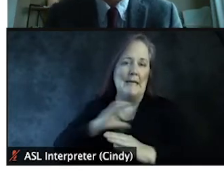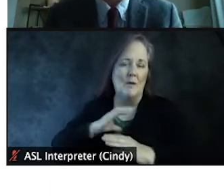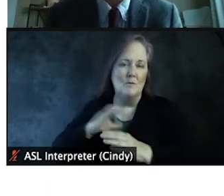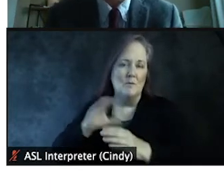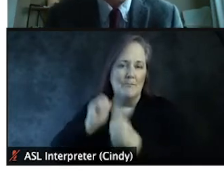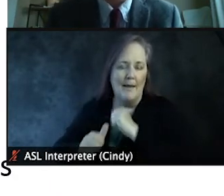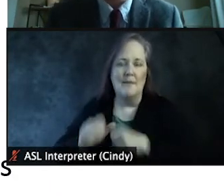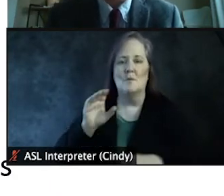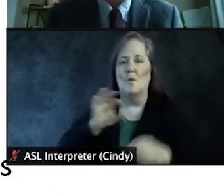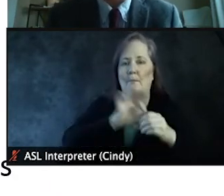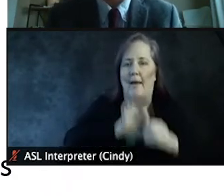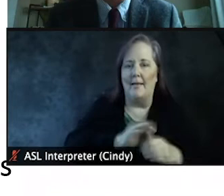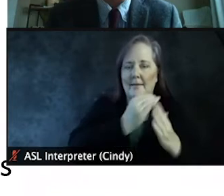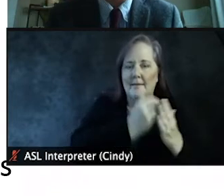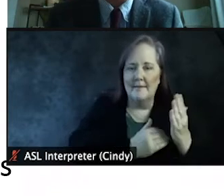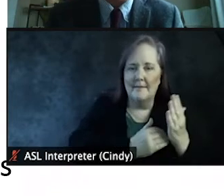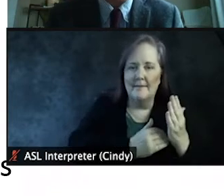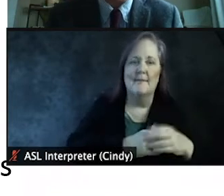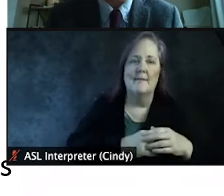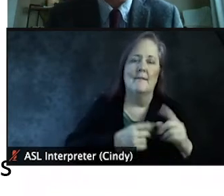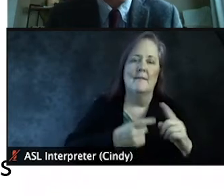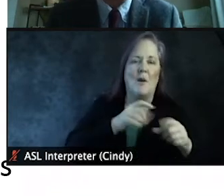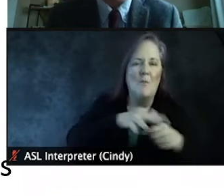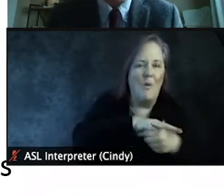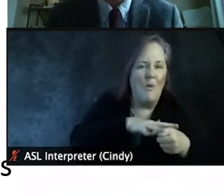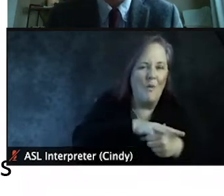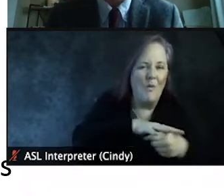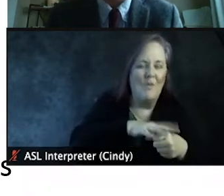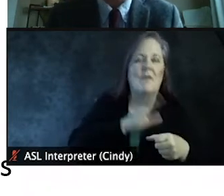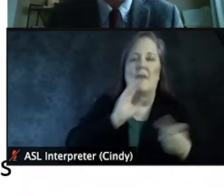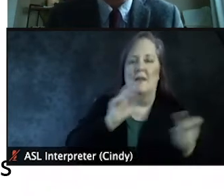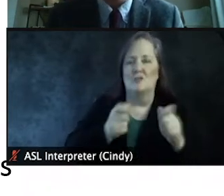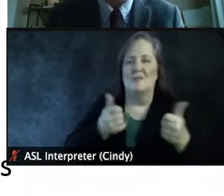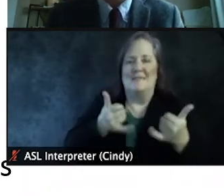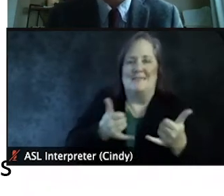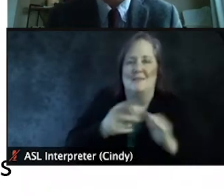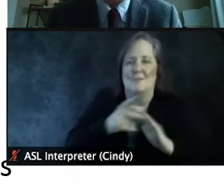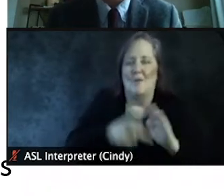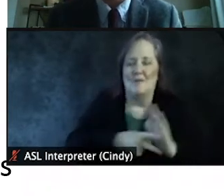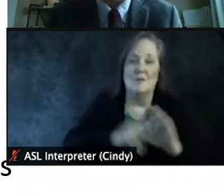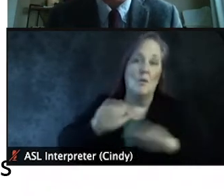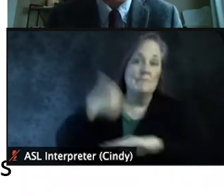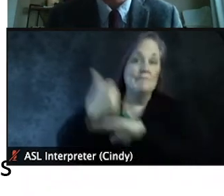that rideshare and delivery company drivers must be made employees rather than independent contractors.